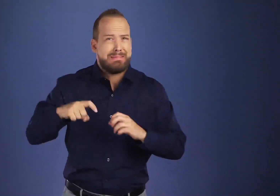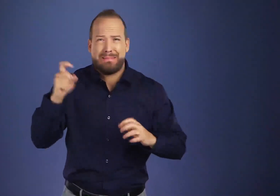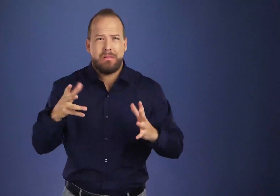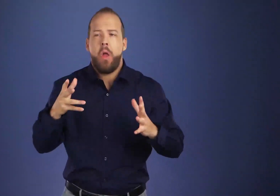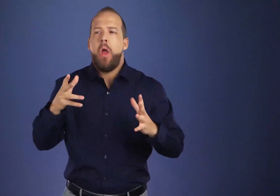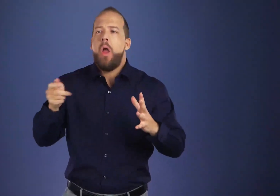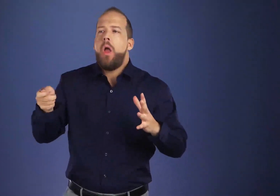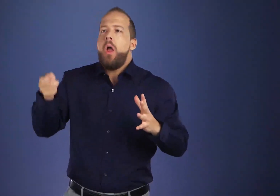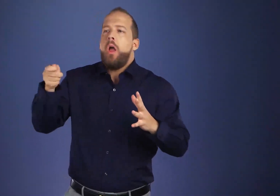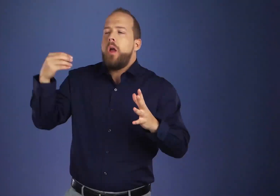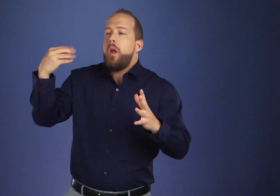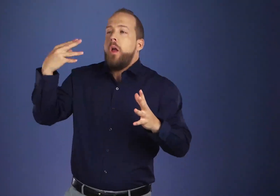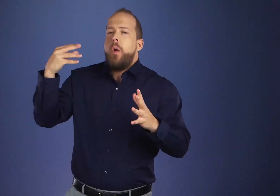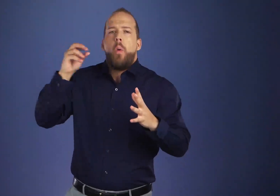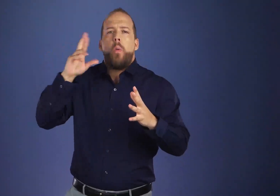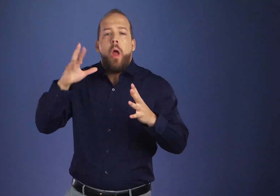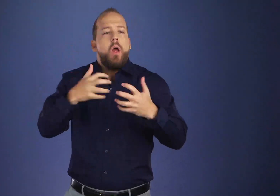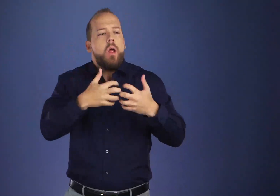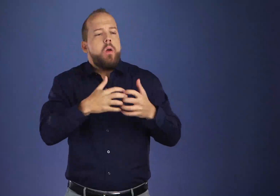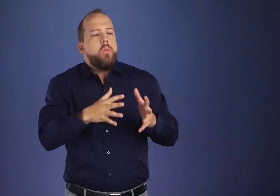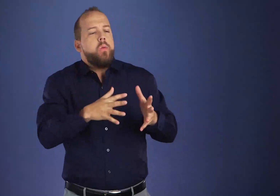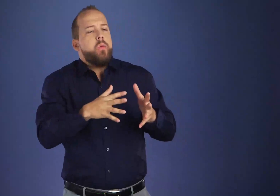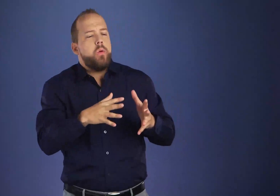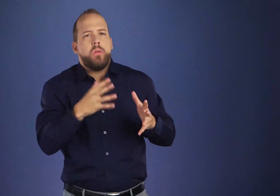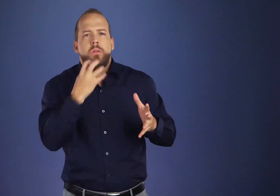Ask the polio sufferer confined to an iron lung